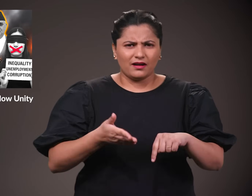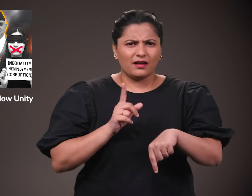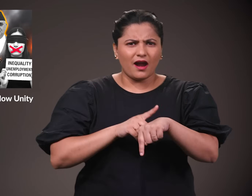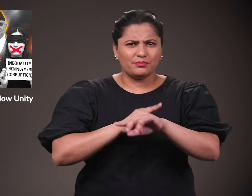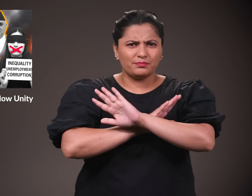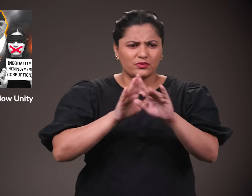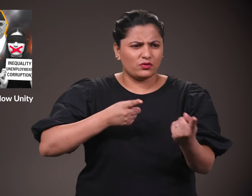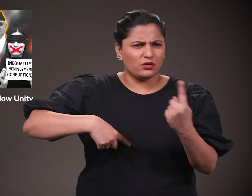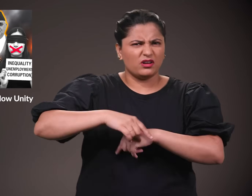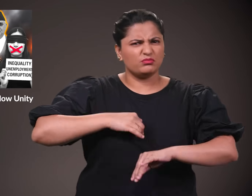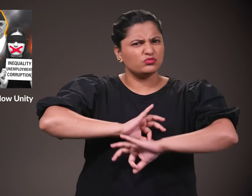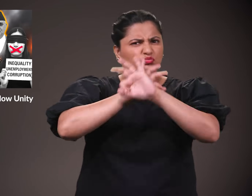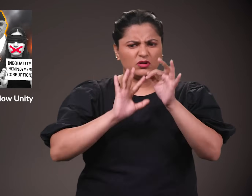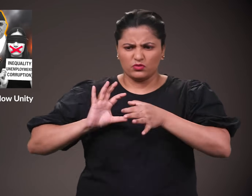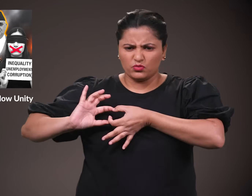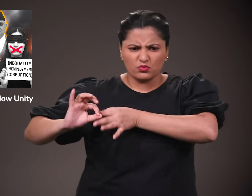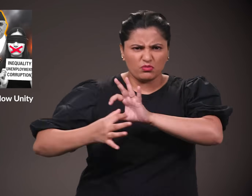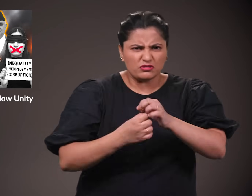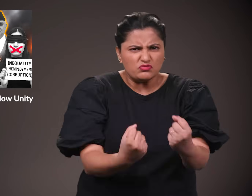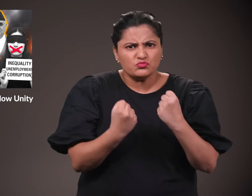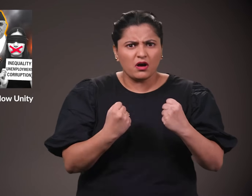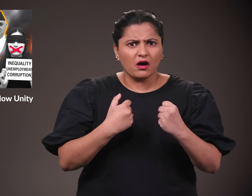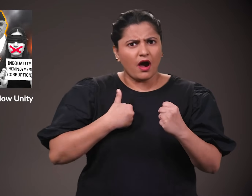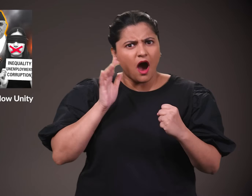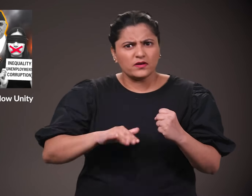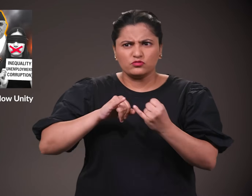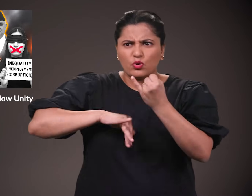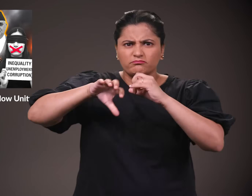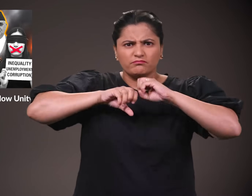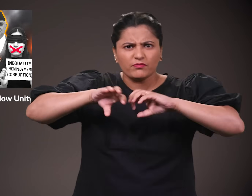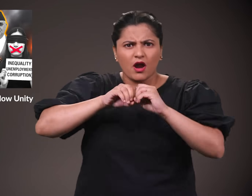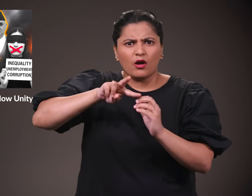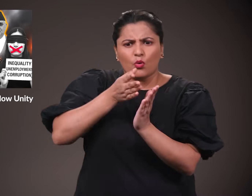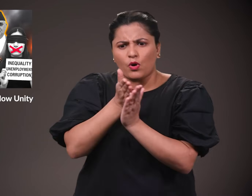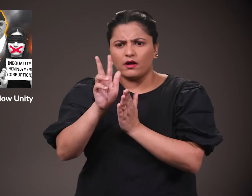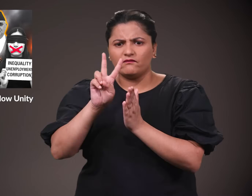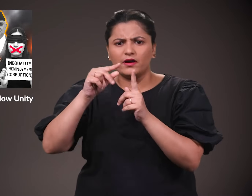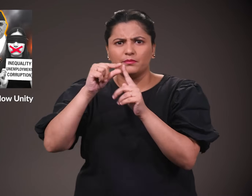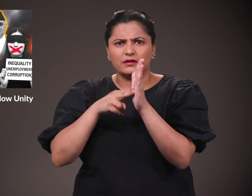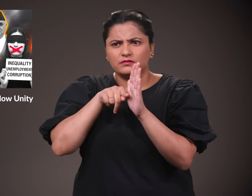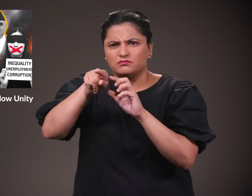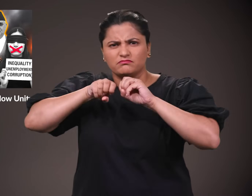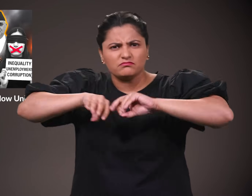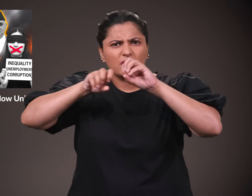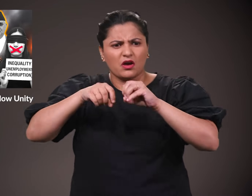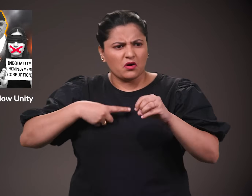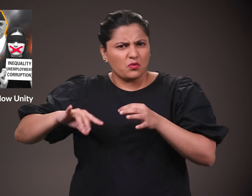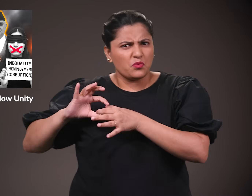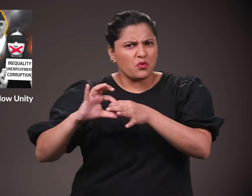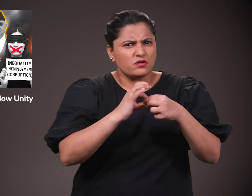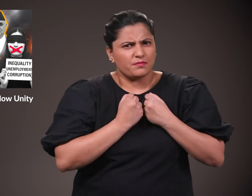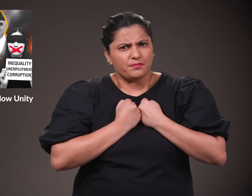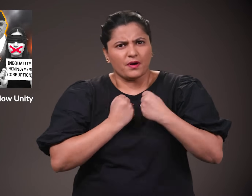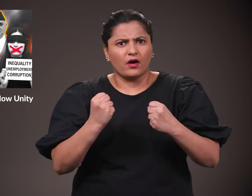But now, people united, stood up, and used VPNs to access social media and speak out.